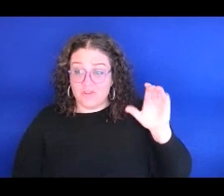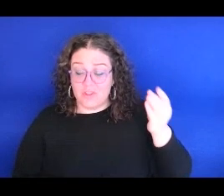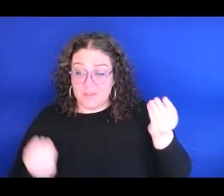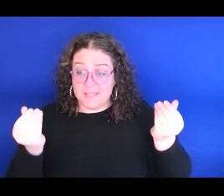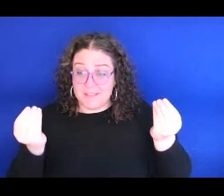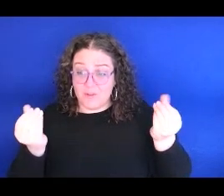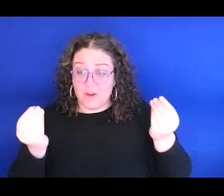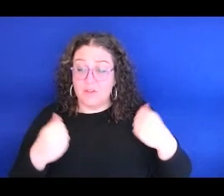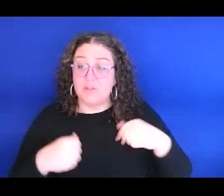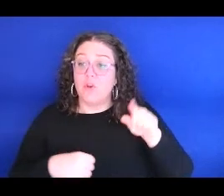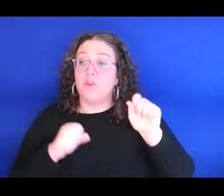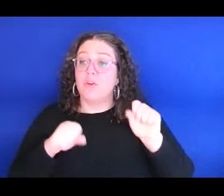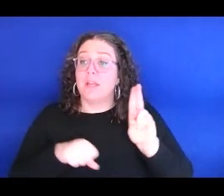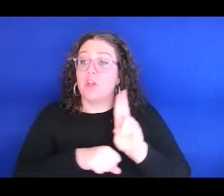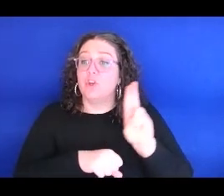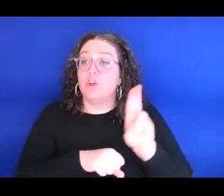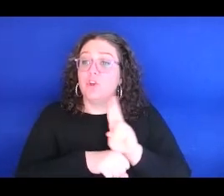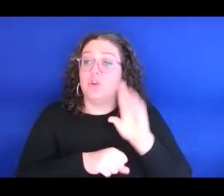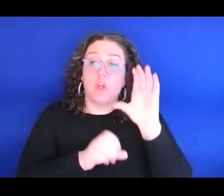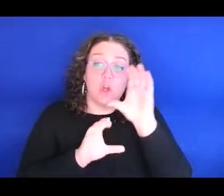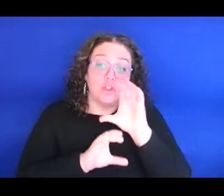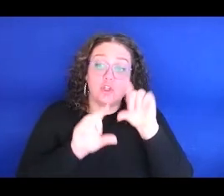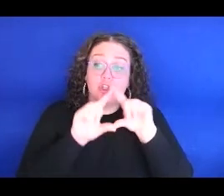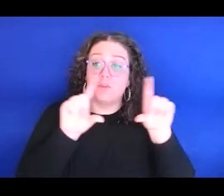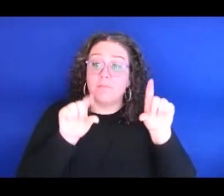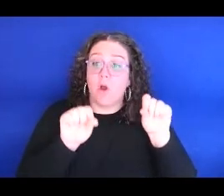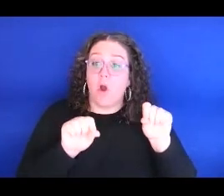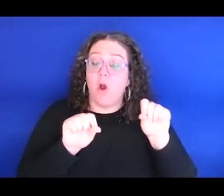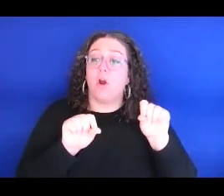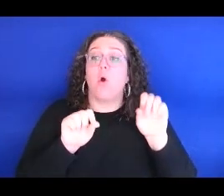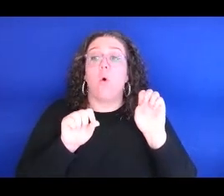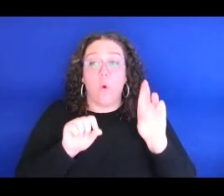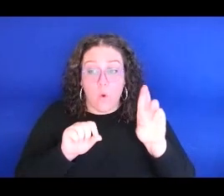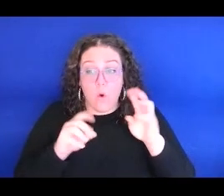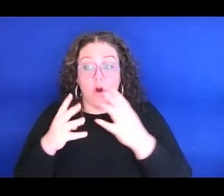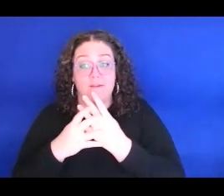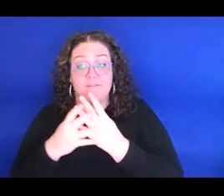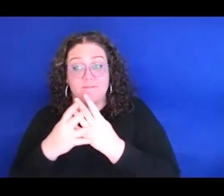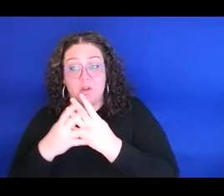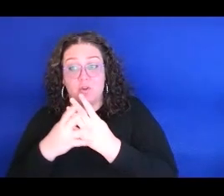To search the library, you can use the keyword search bar or apply filters located on the left